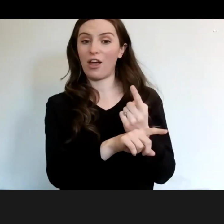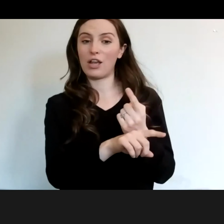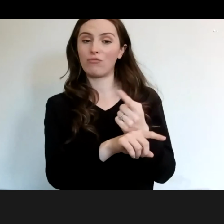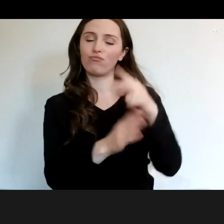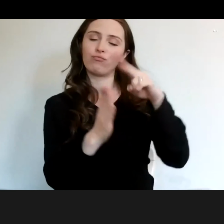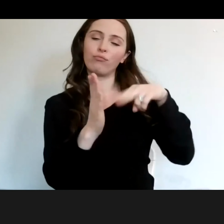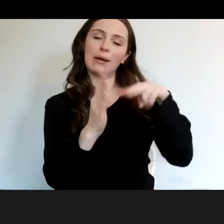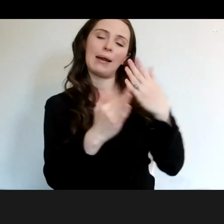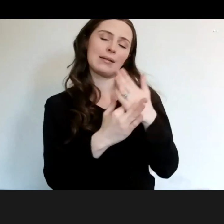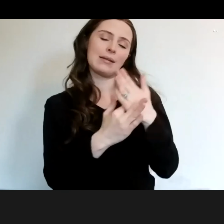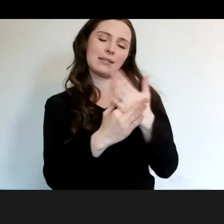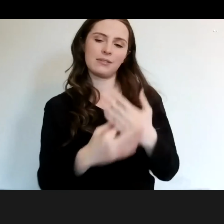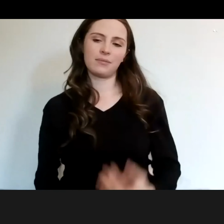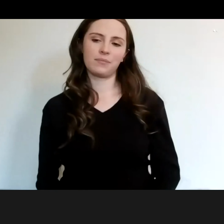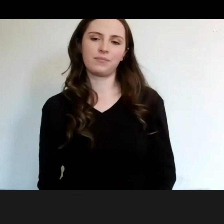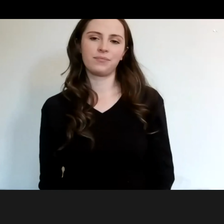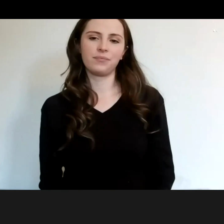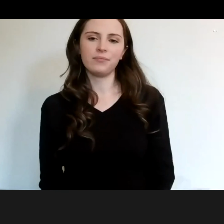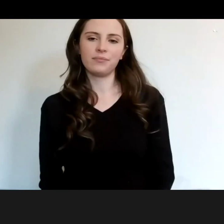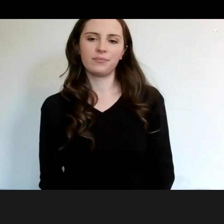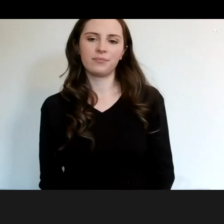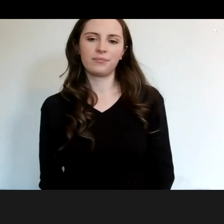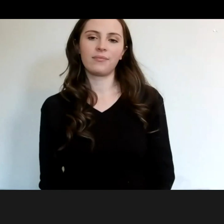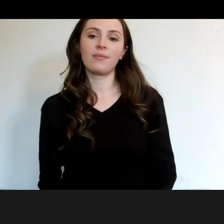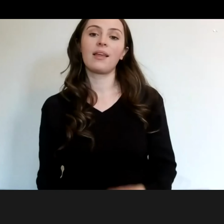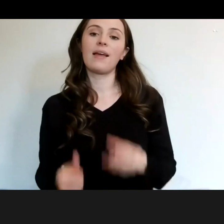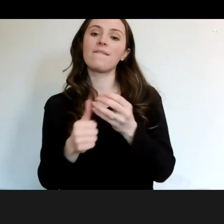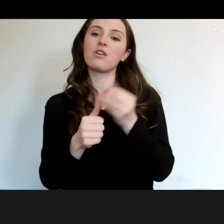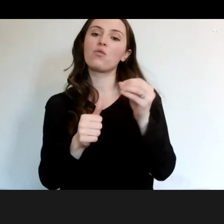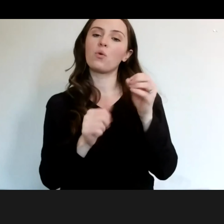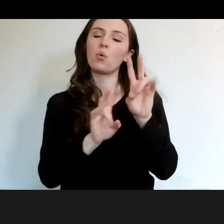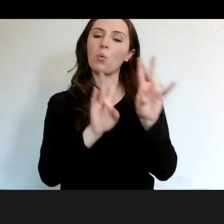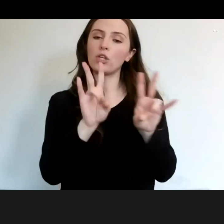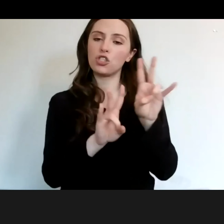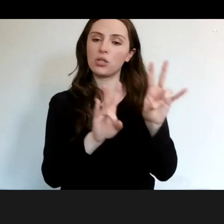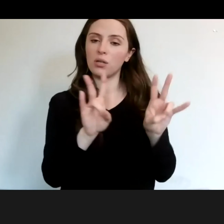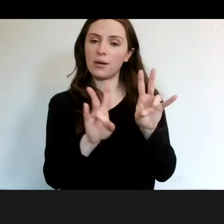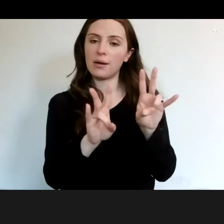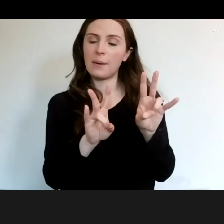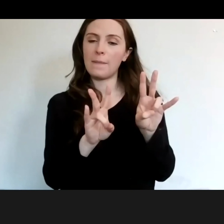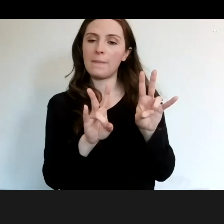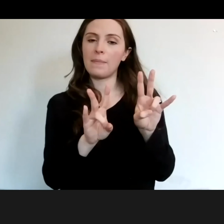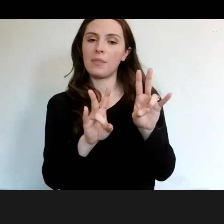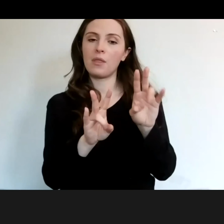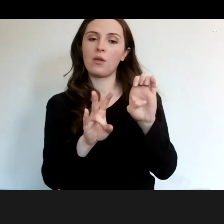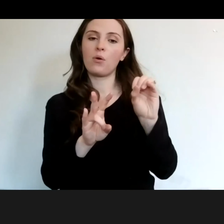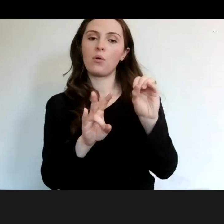PÁDRAIG: Right. Now, I have another question here which, Eoin, I might pass to you.